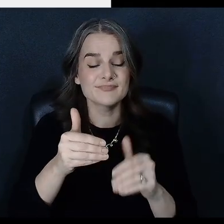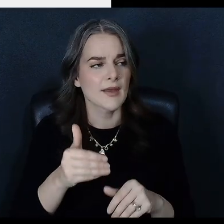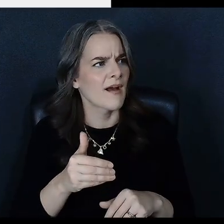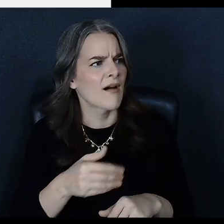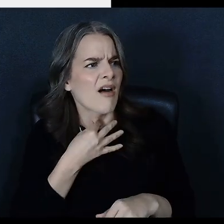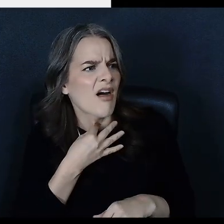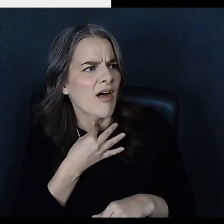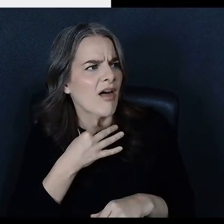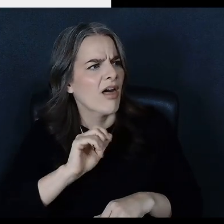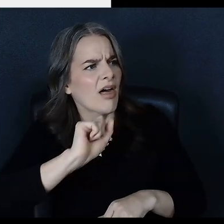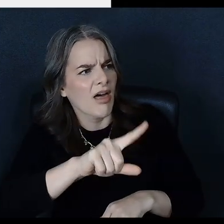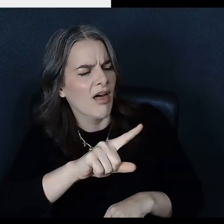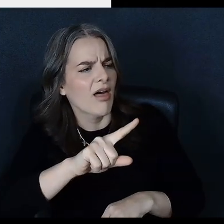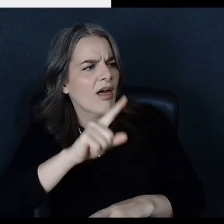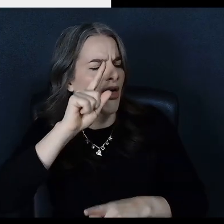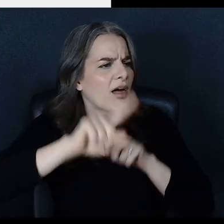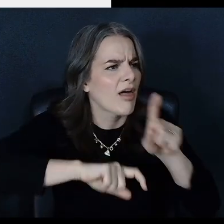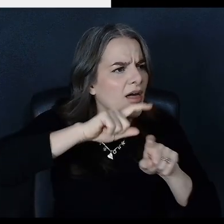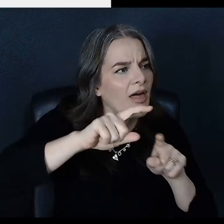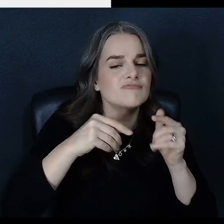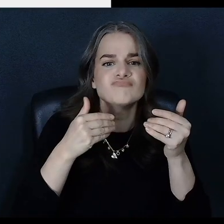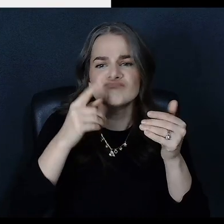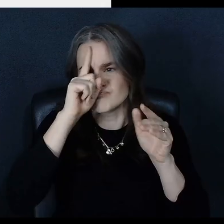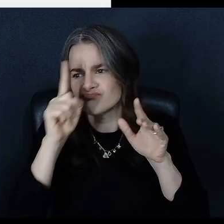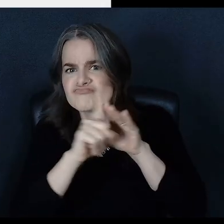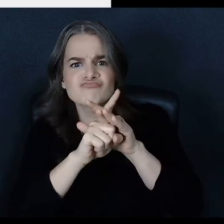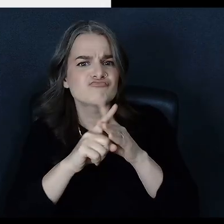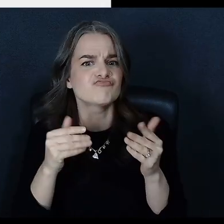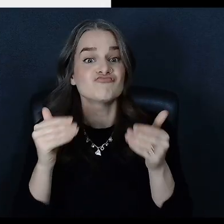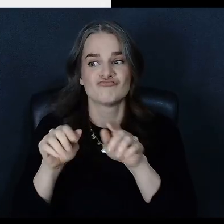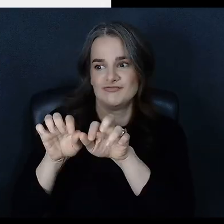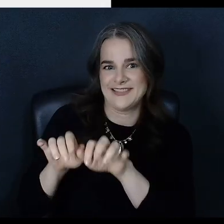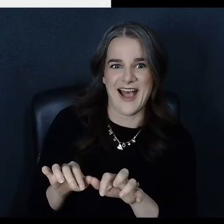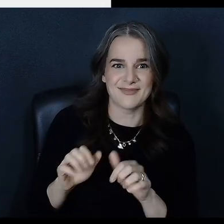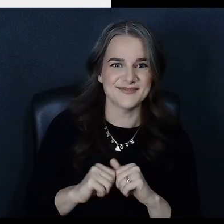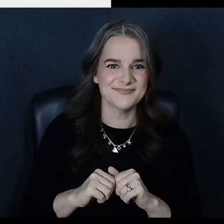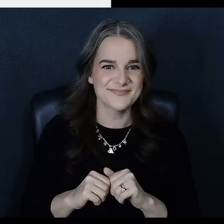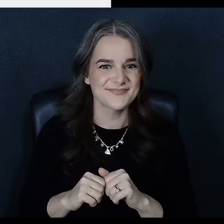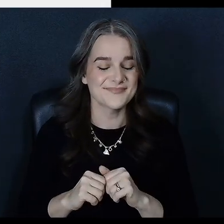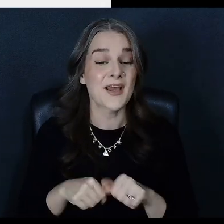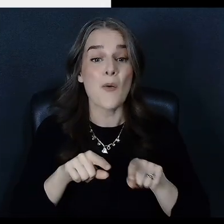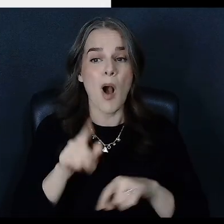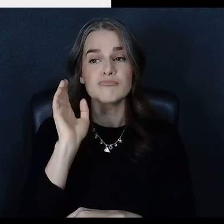I'm watching the chat as we go. If I see something that's in the chat that relates to what we're